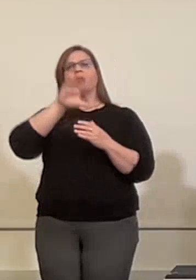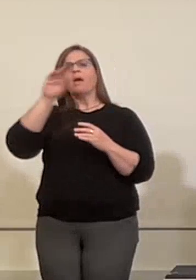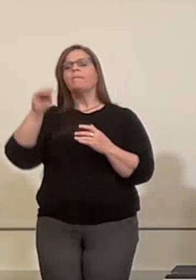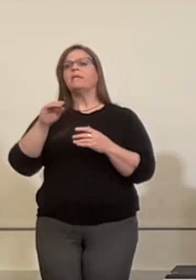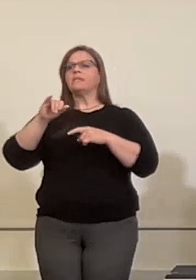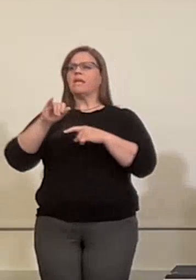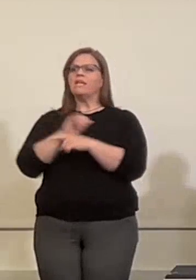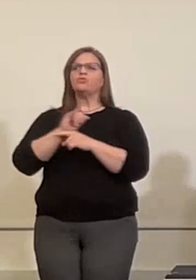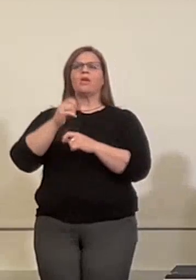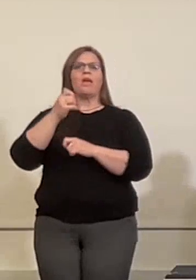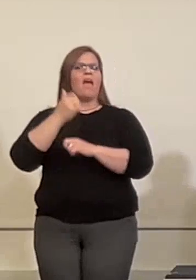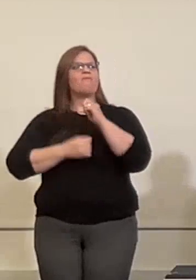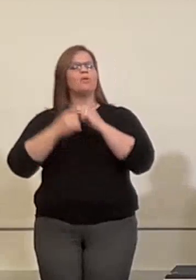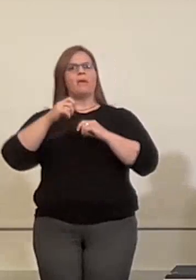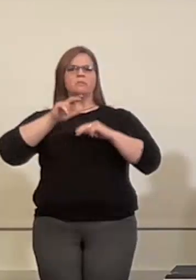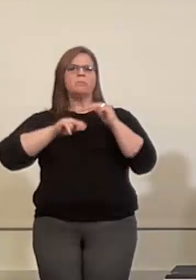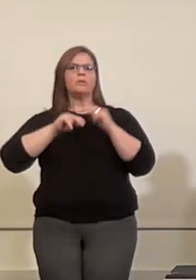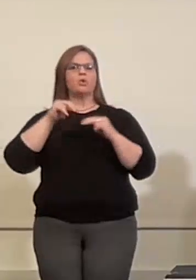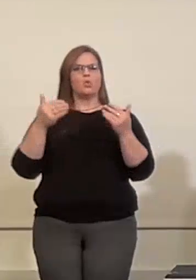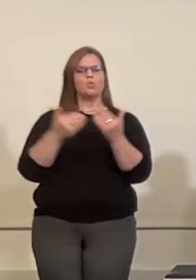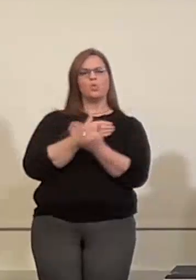new features, new products that are based on AI.